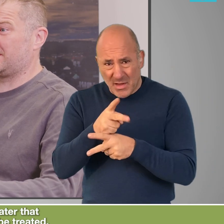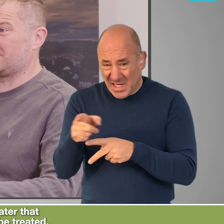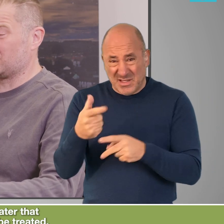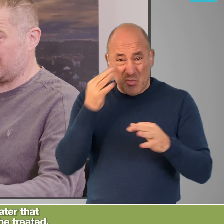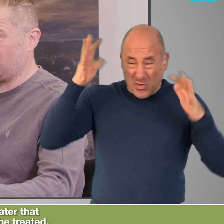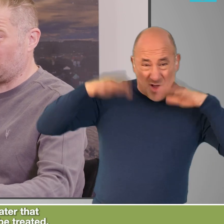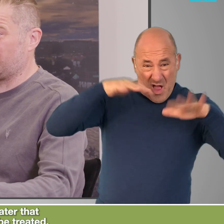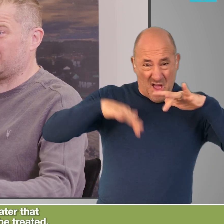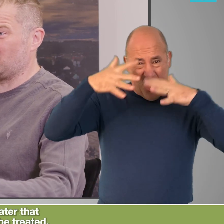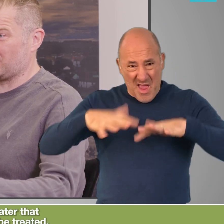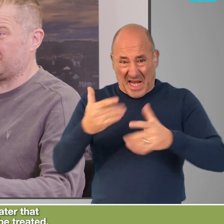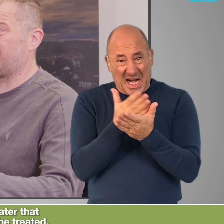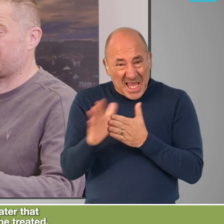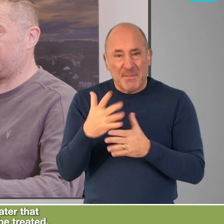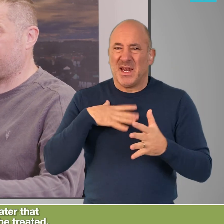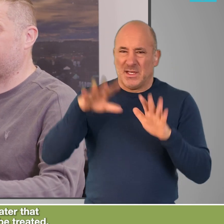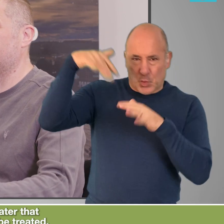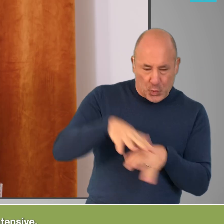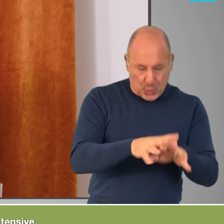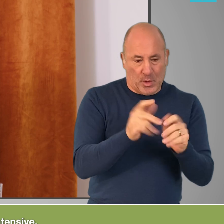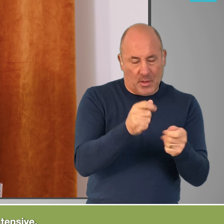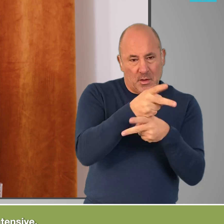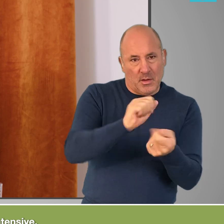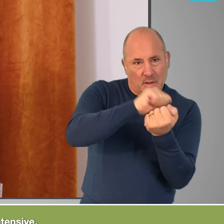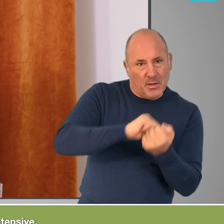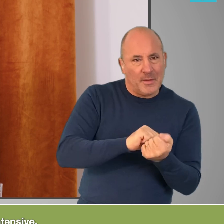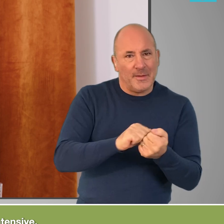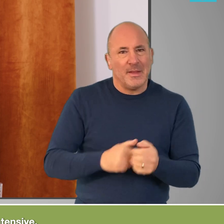it's good clean water that goes in and has to be treated. So very energy intensive.